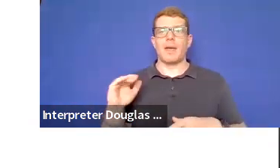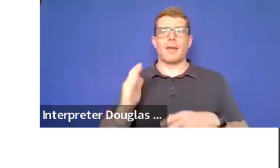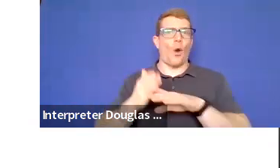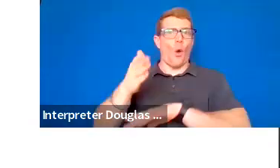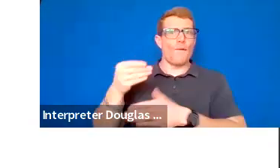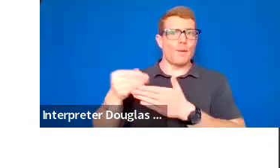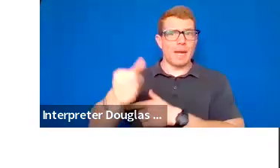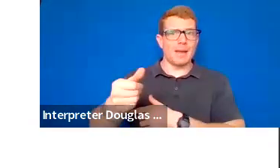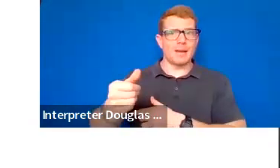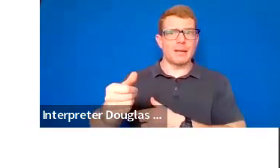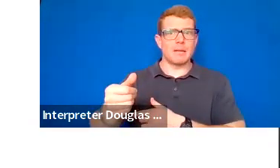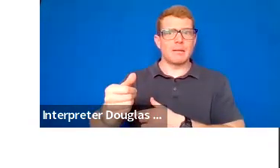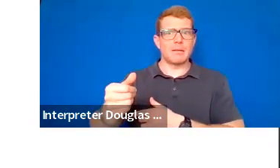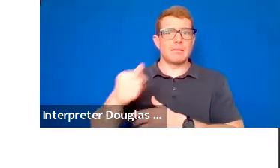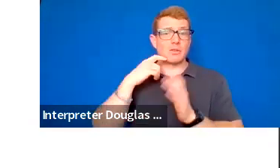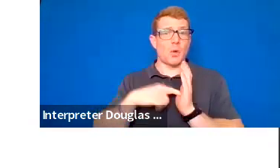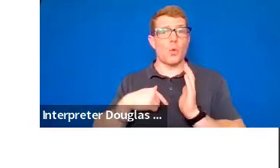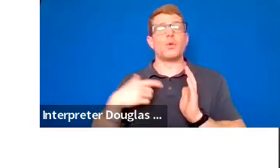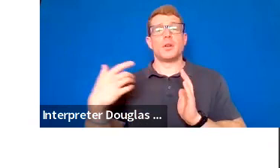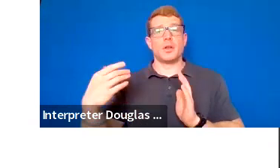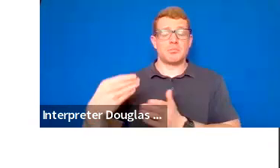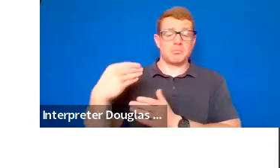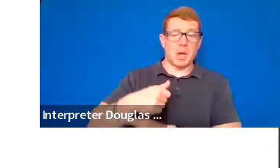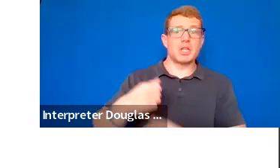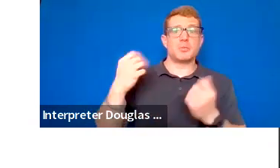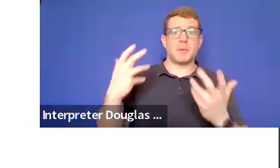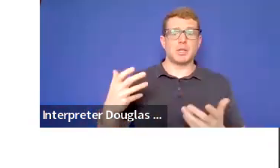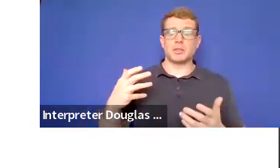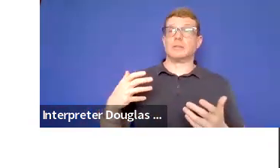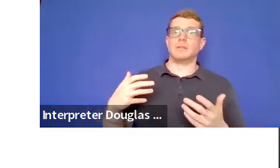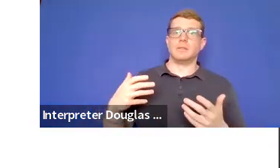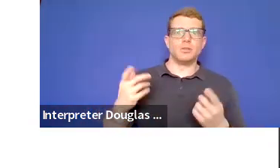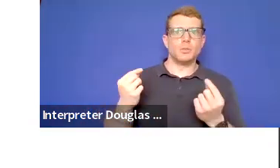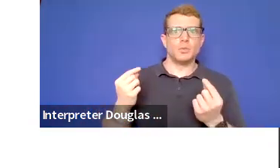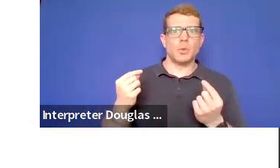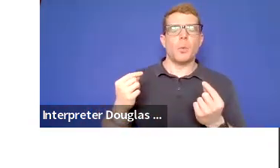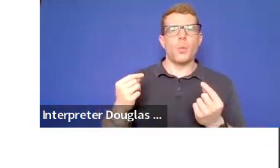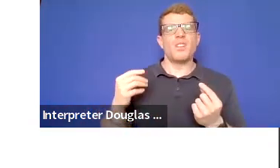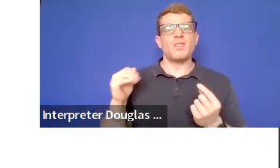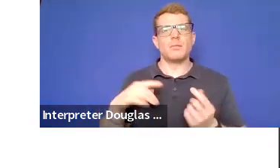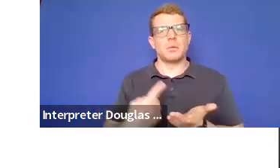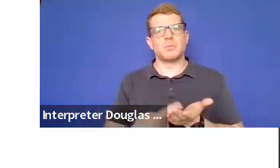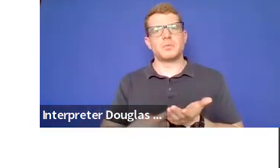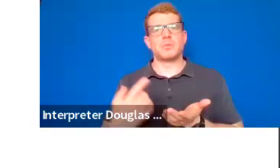Concerns about moving from in into retirement.